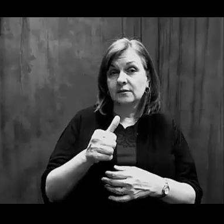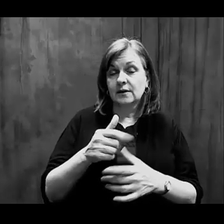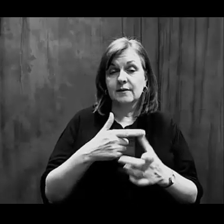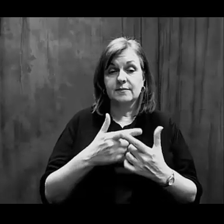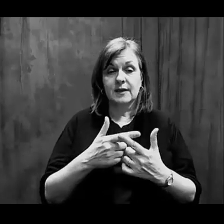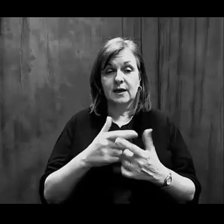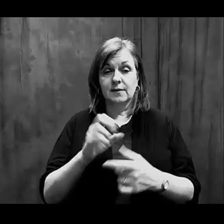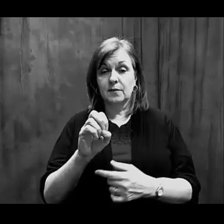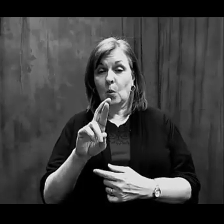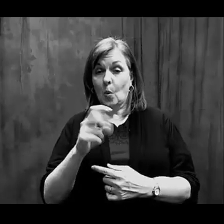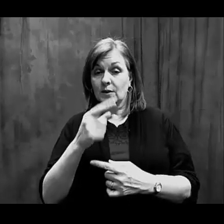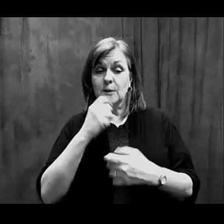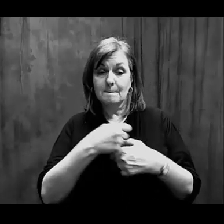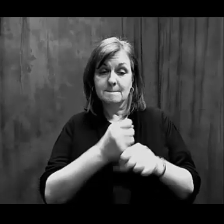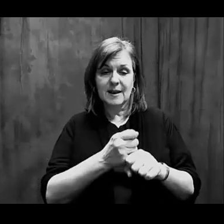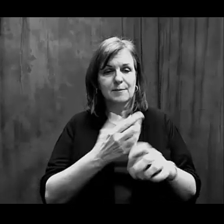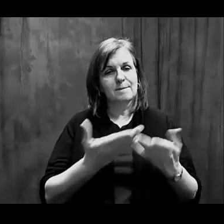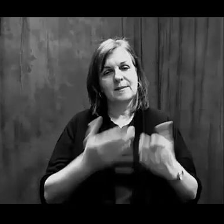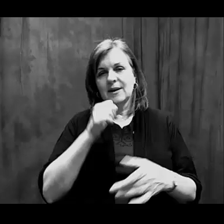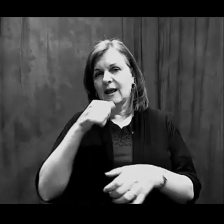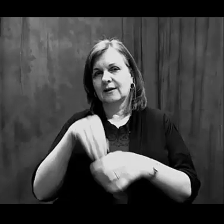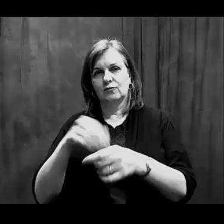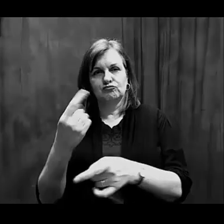your organs would not be in the proper location